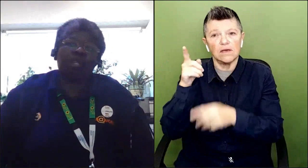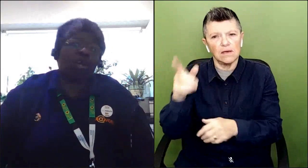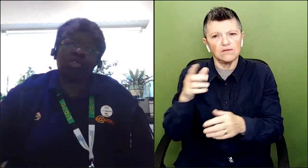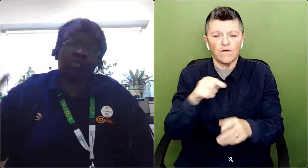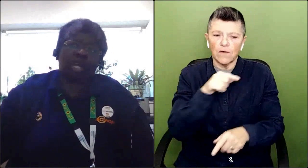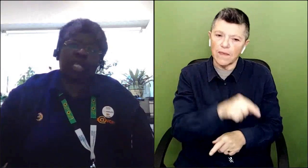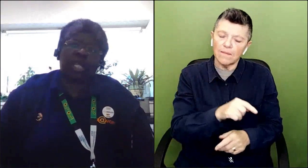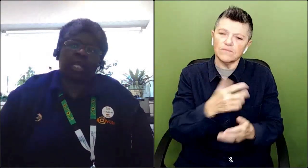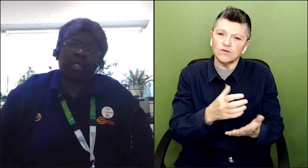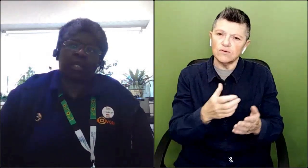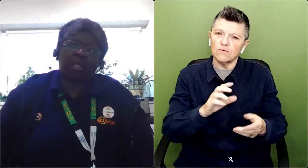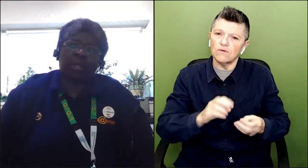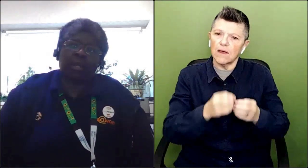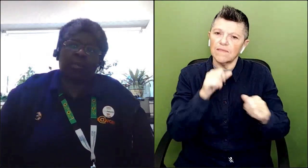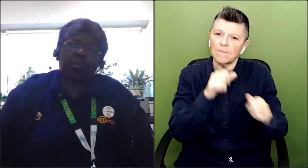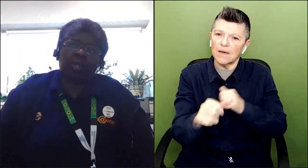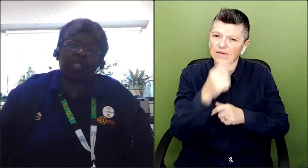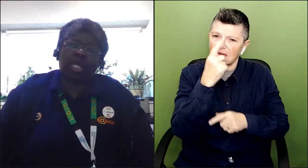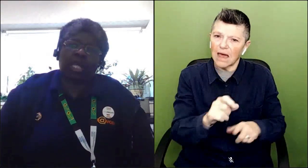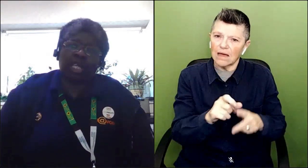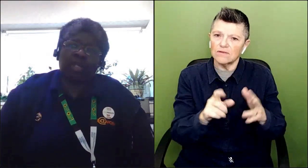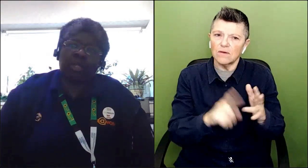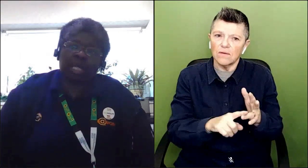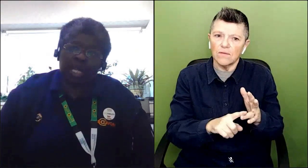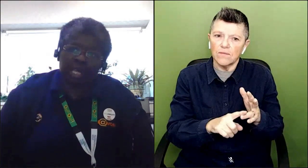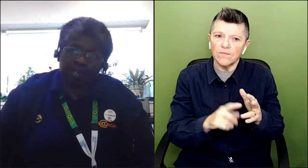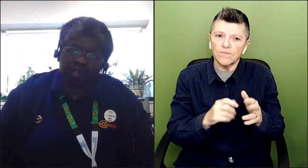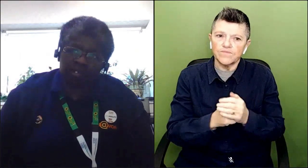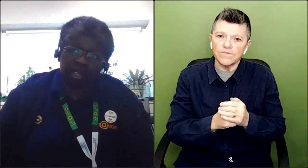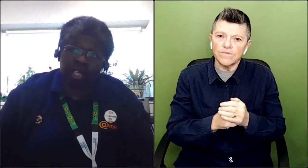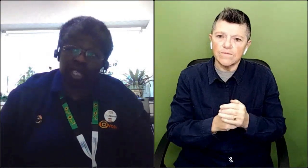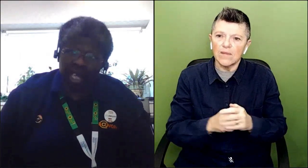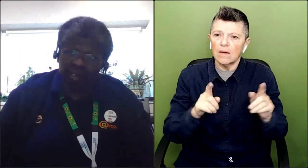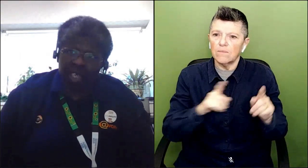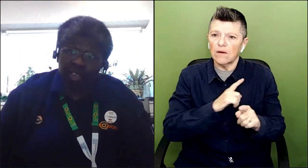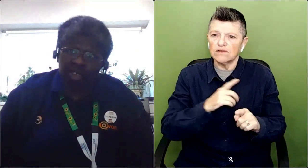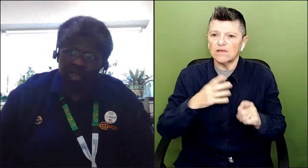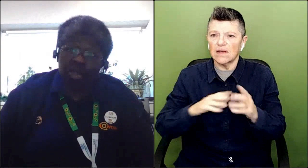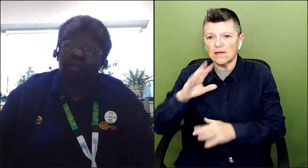not just [indiscernible] but because they need to believe, and in the caring industry